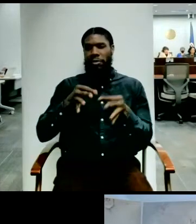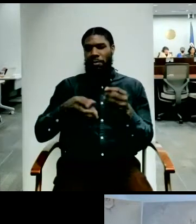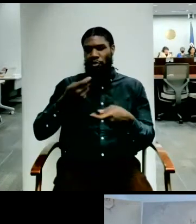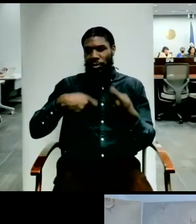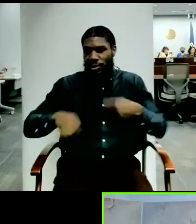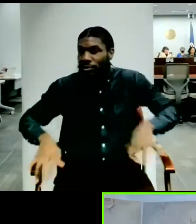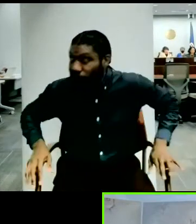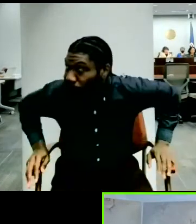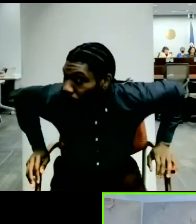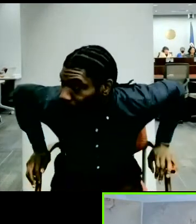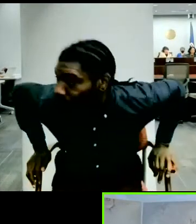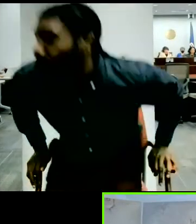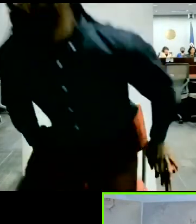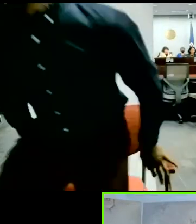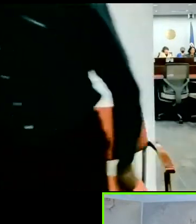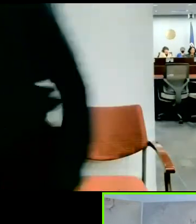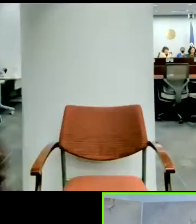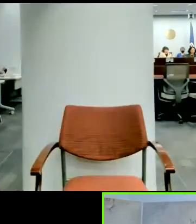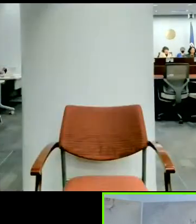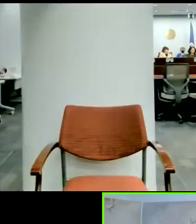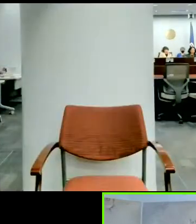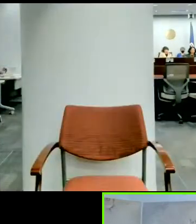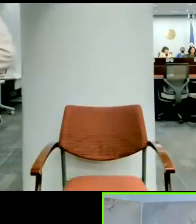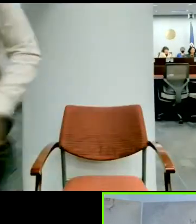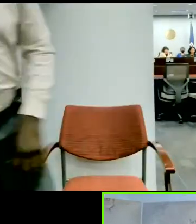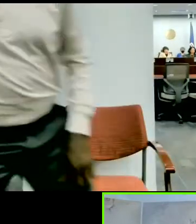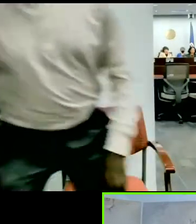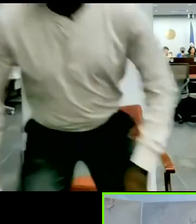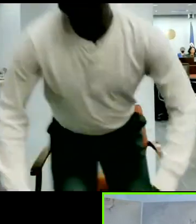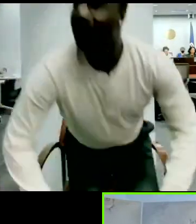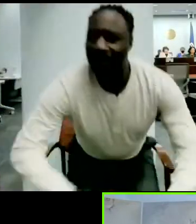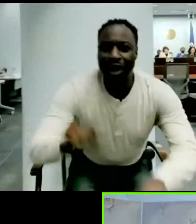Thank you for that question, yes. Um, long COVID is posing